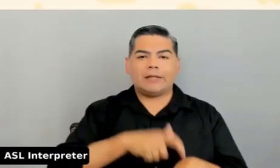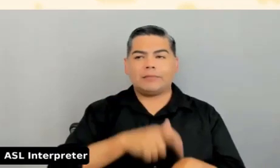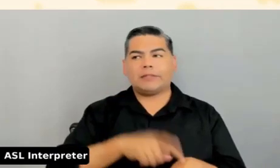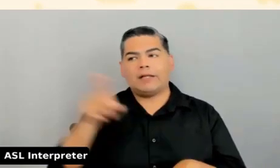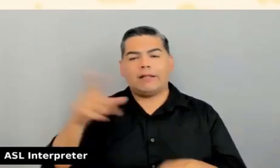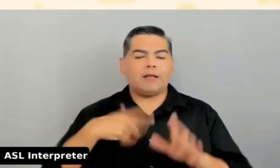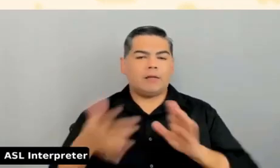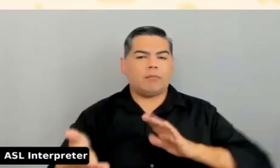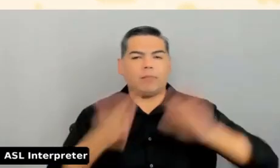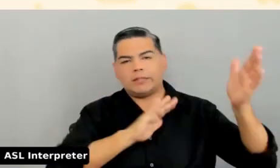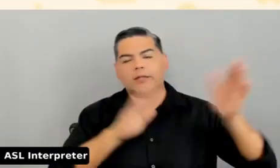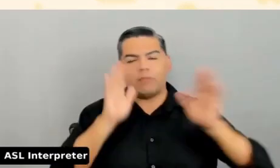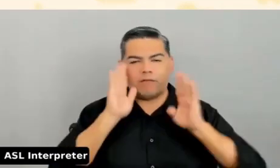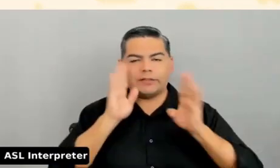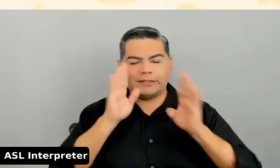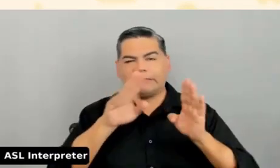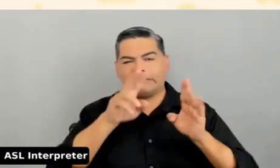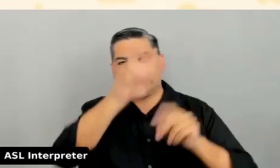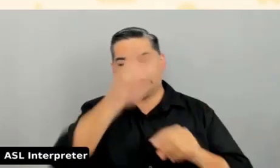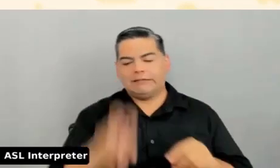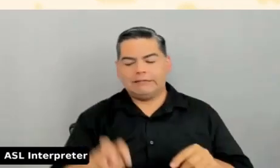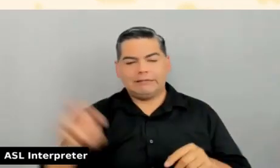they screw up the focus. Also avoid using hyper scroll.